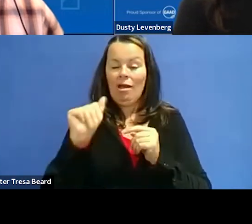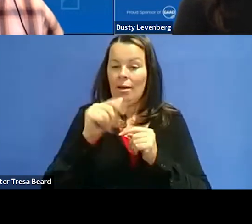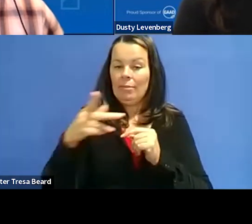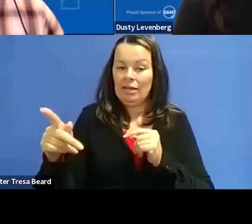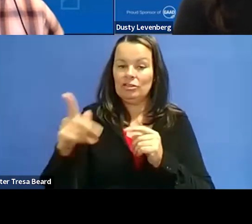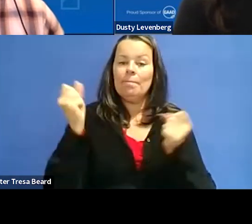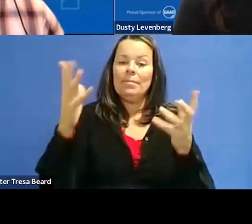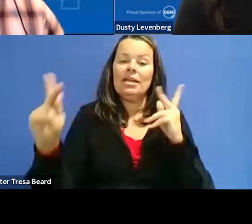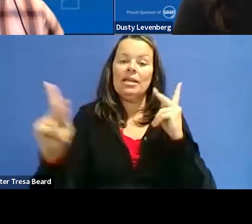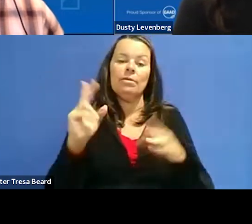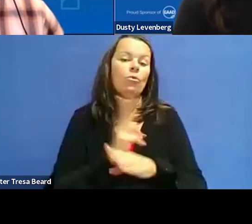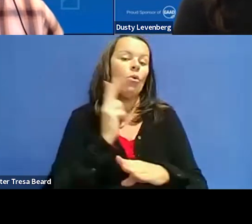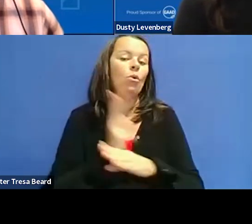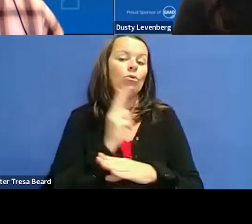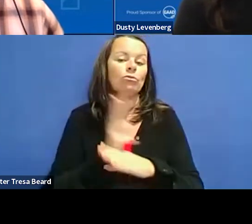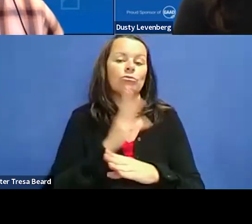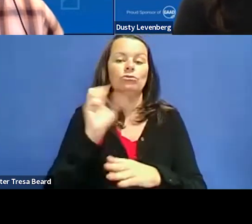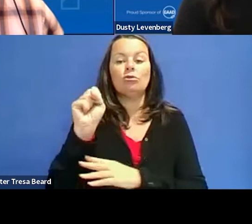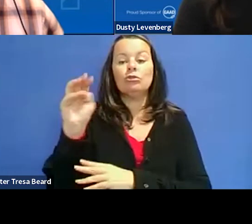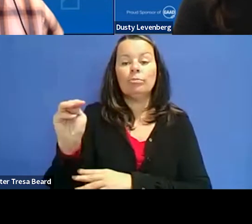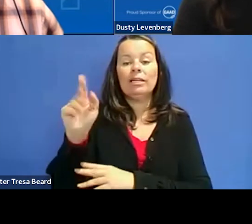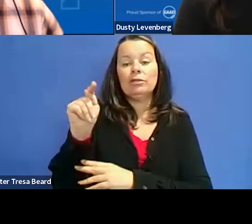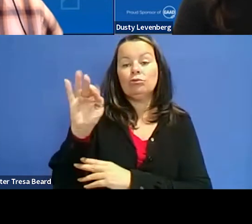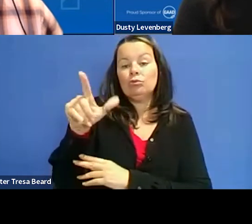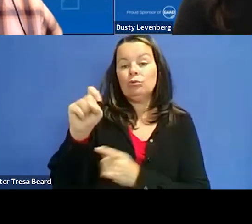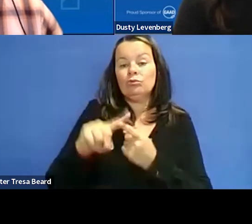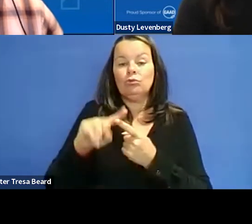and not all of them give you the ability to add alternative text.